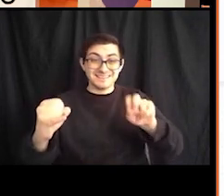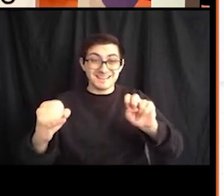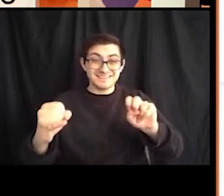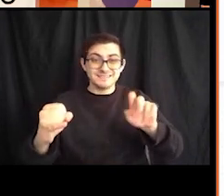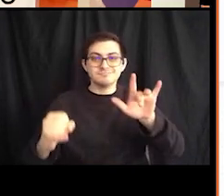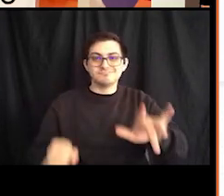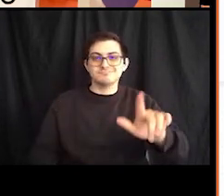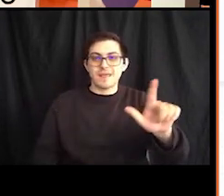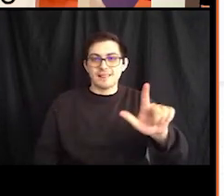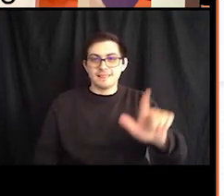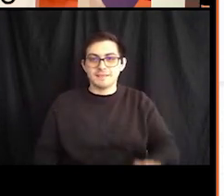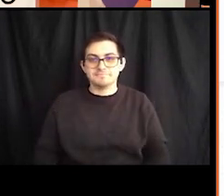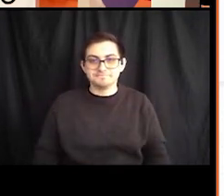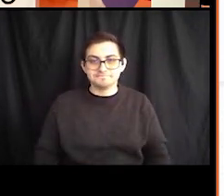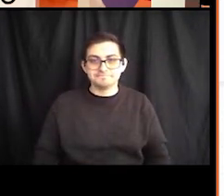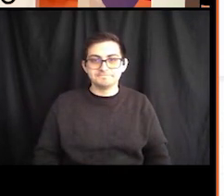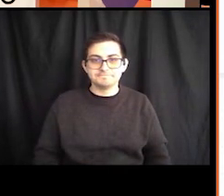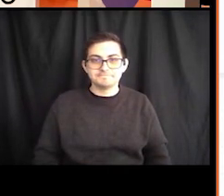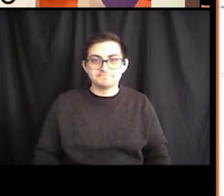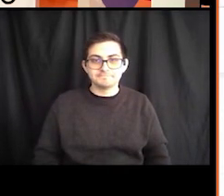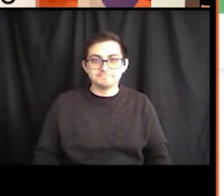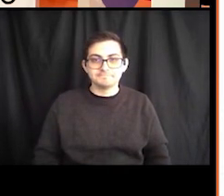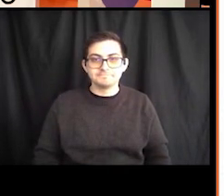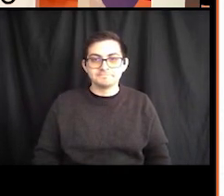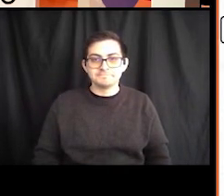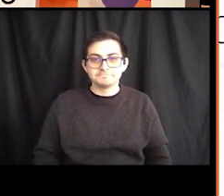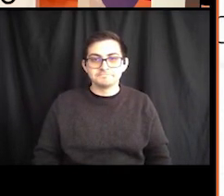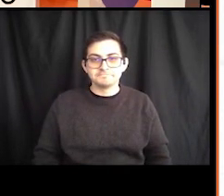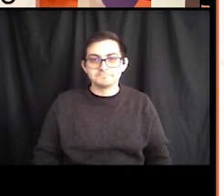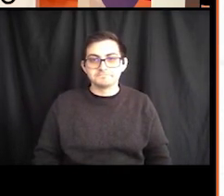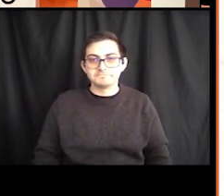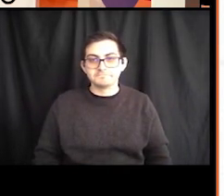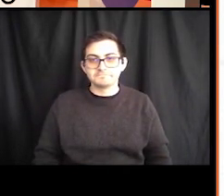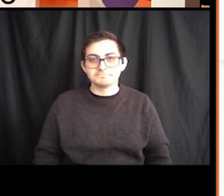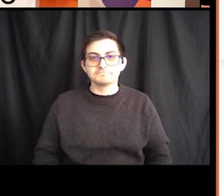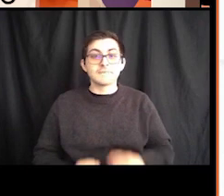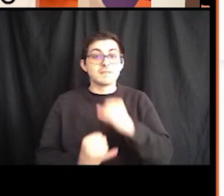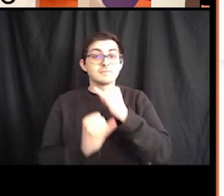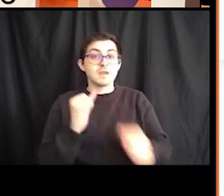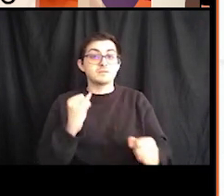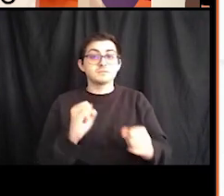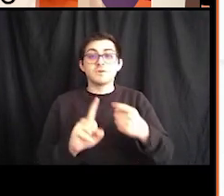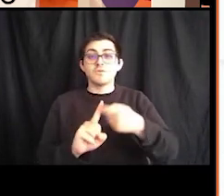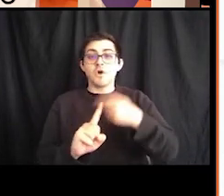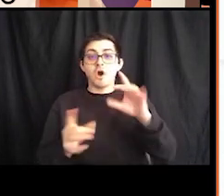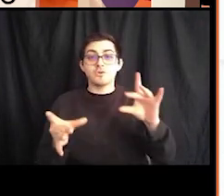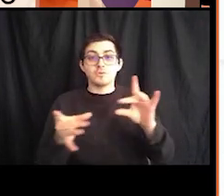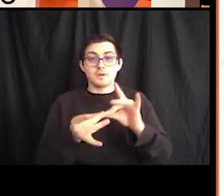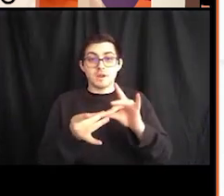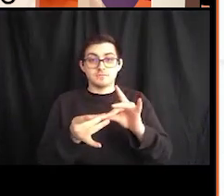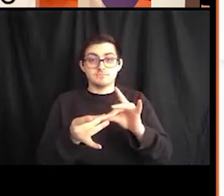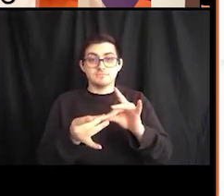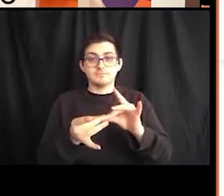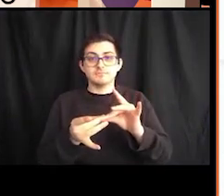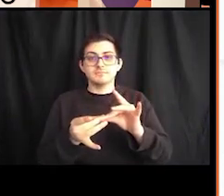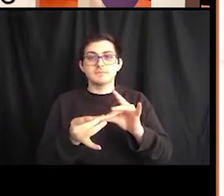if you want to draw lines between two objects. And lastly, auto connectors. You can add adjacent object that is connected